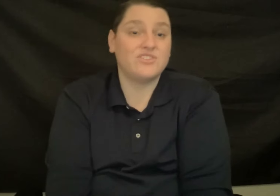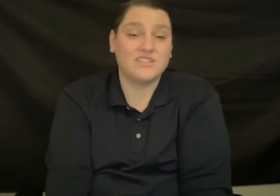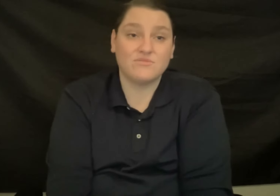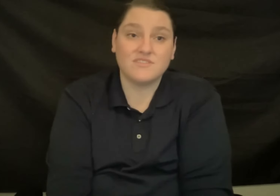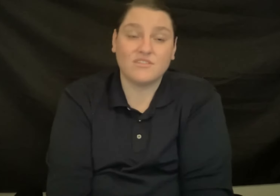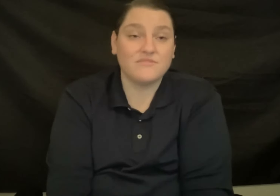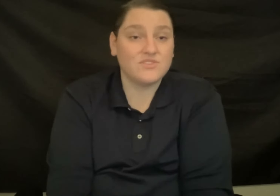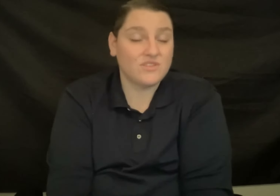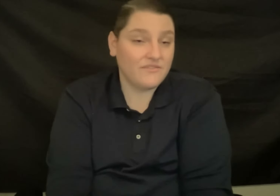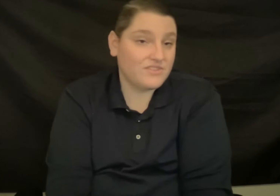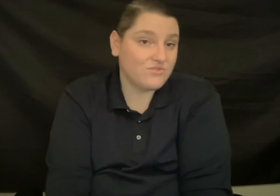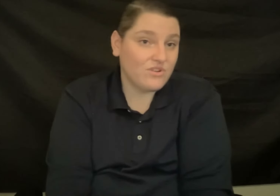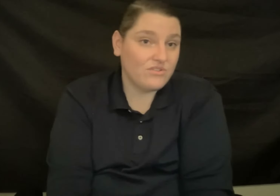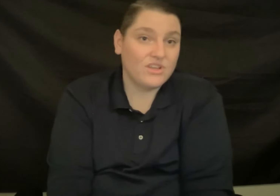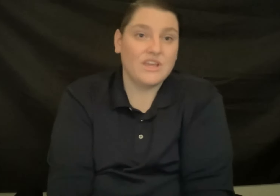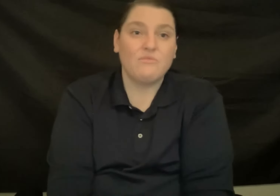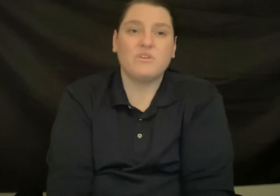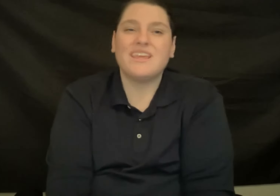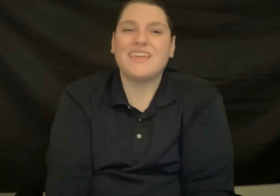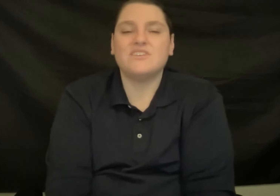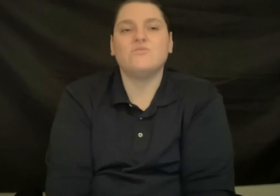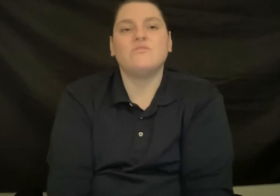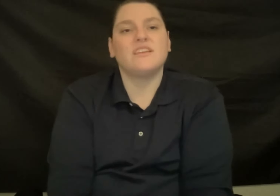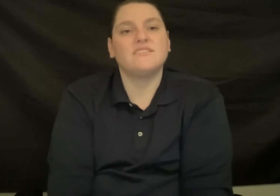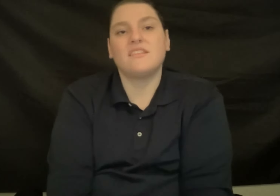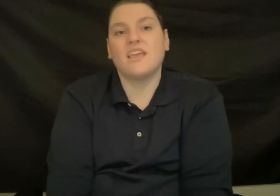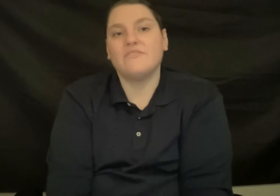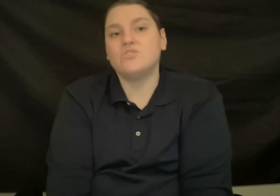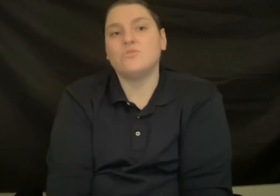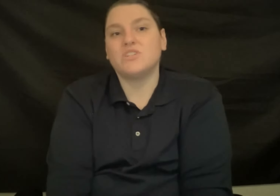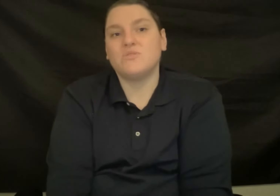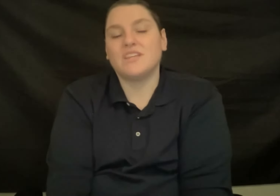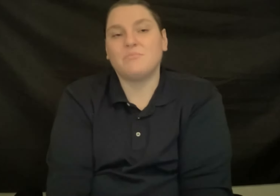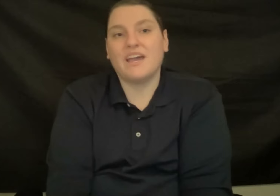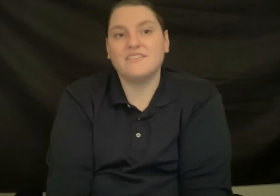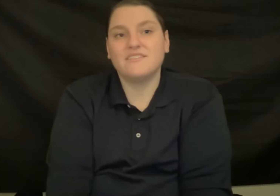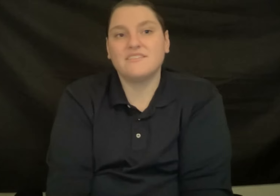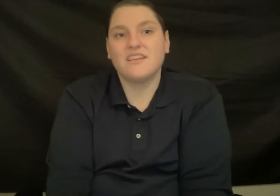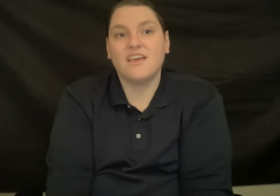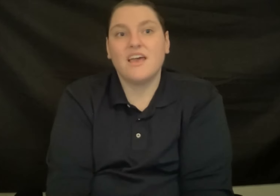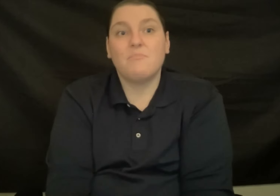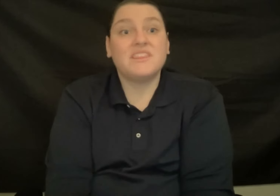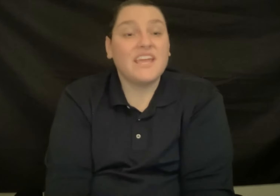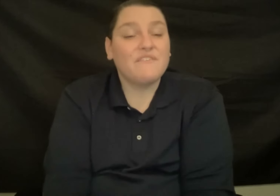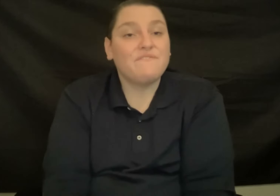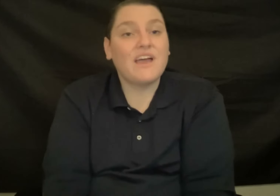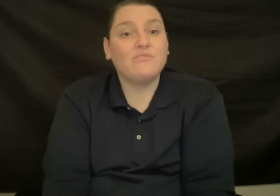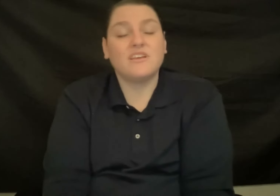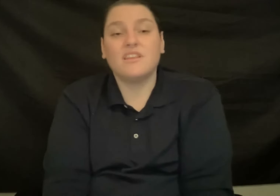and support systems. As huge paramount ways to recover. To find ways to adapt to your new life. To find groups to engage in. If you were an athlete before and now you feel like you can't be, there are other ways to enjoy life.